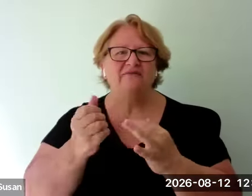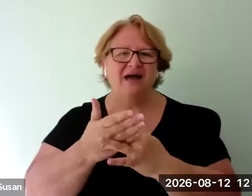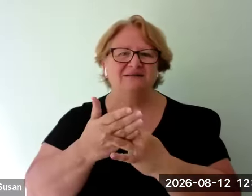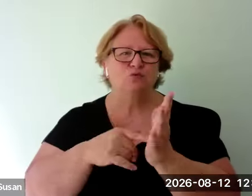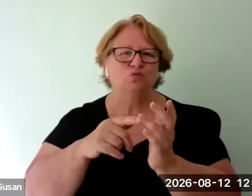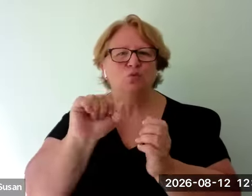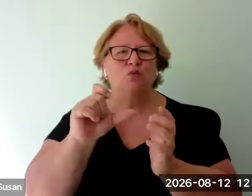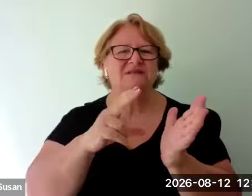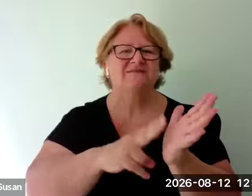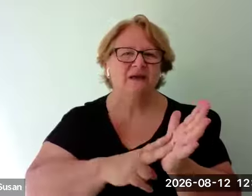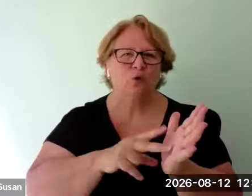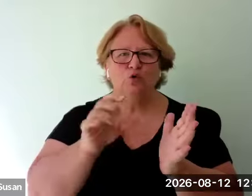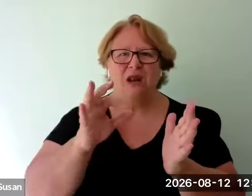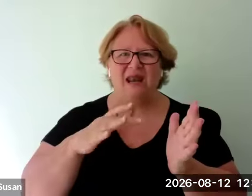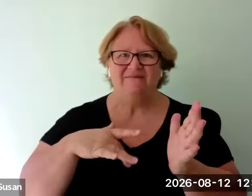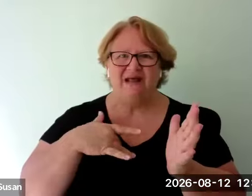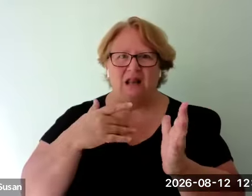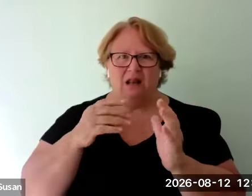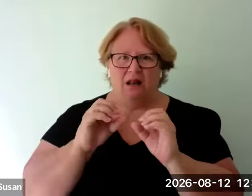highlight but just rest - yeah , be aware that the review